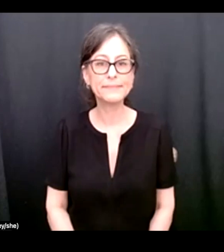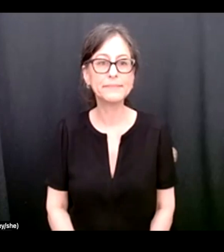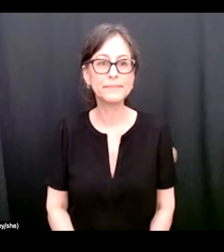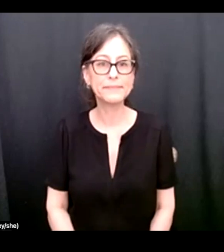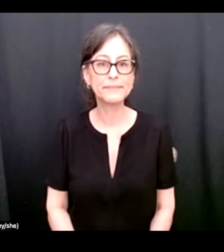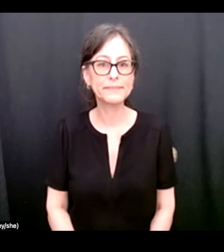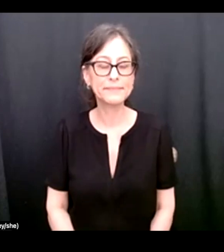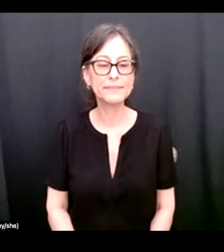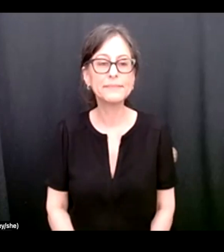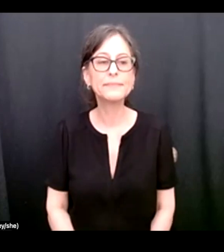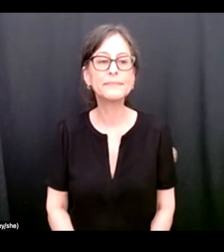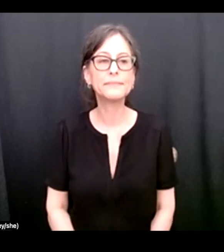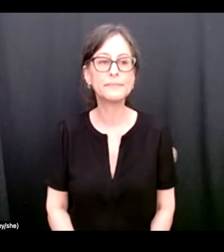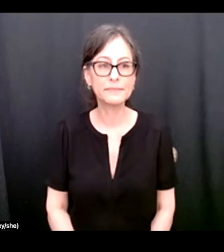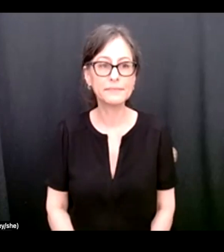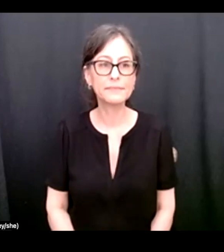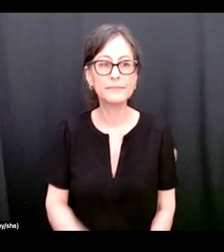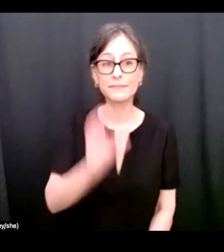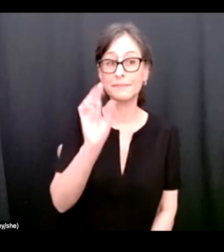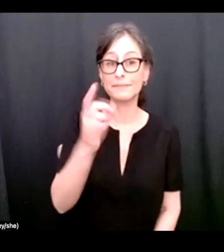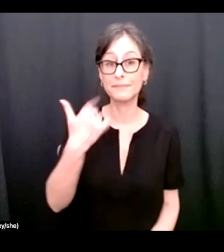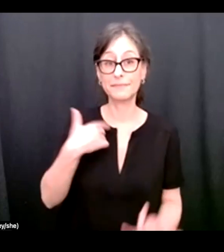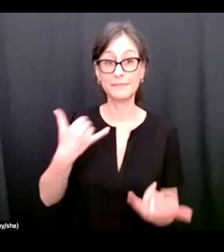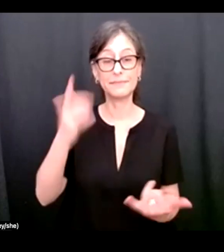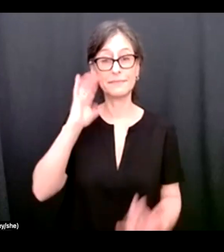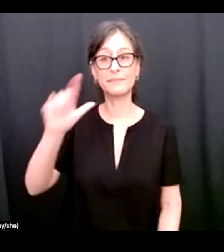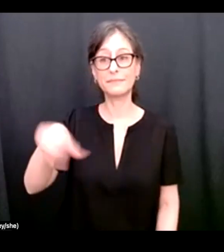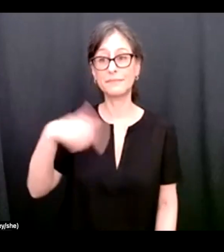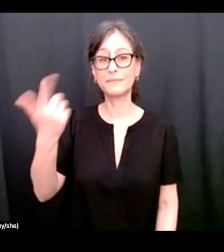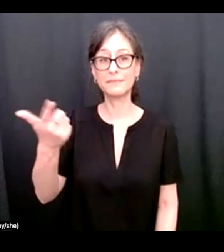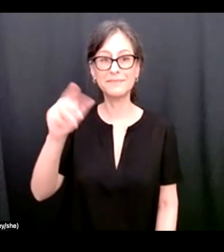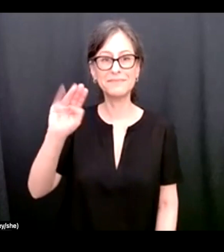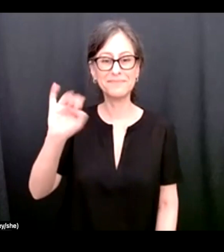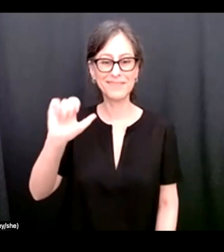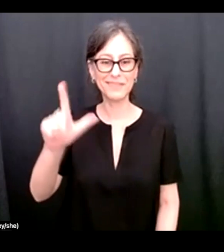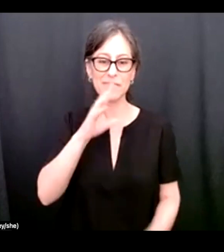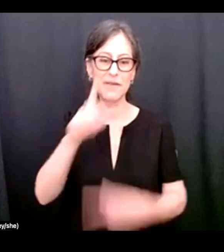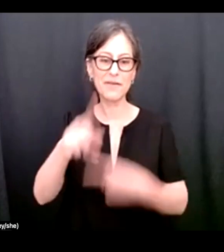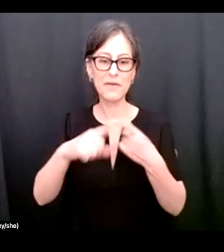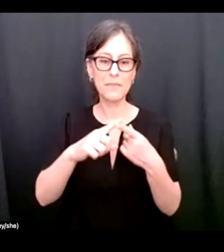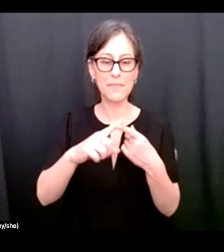Now I'm going to hand it off to Michael to tell us about Crushes and Cruising. Thank you so much.